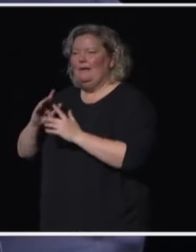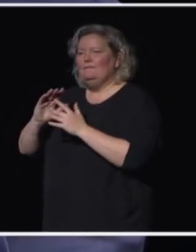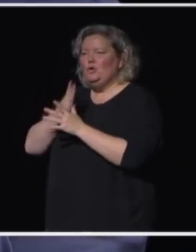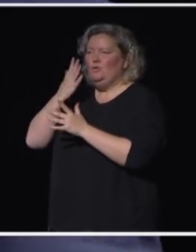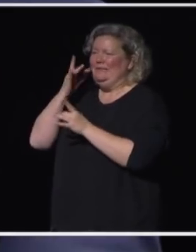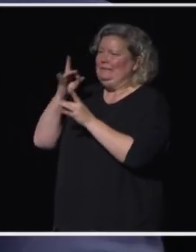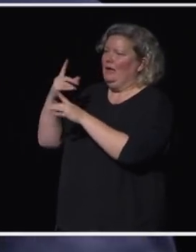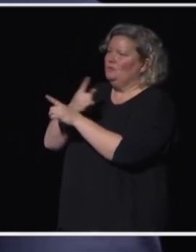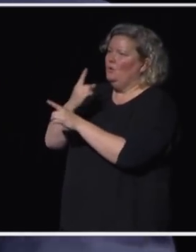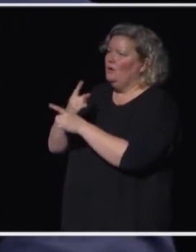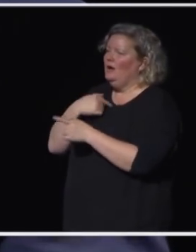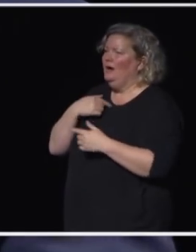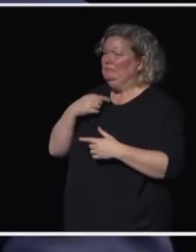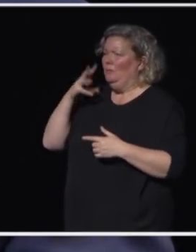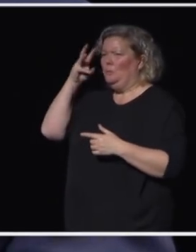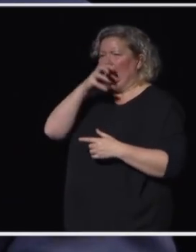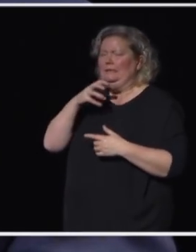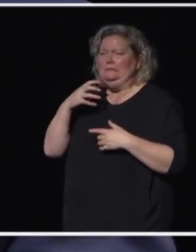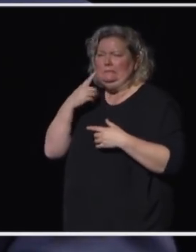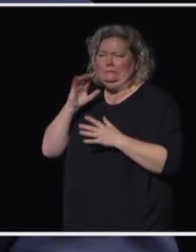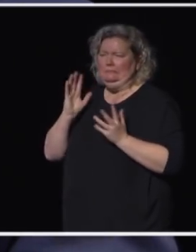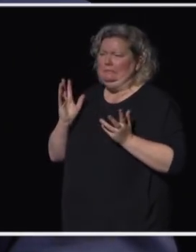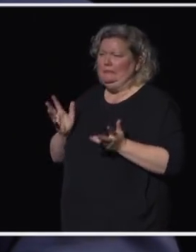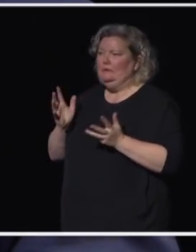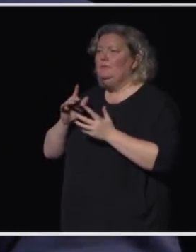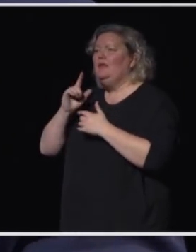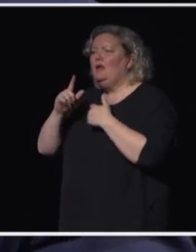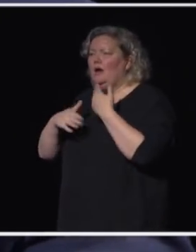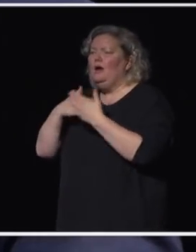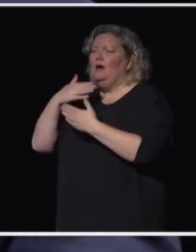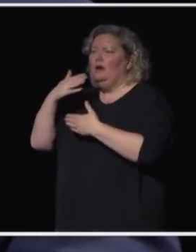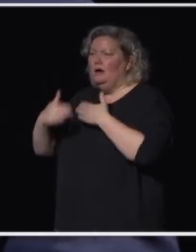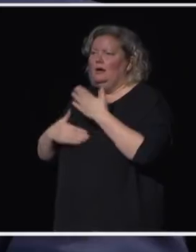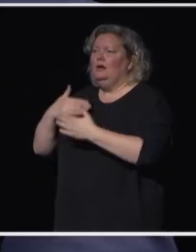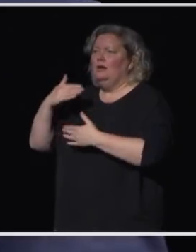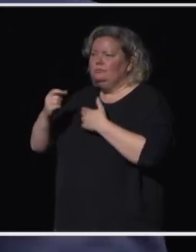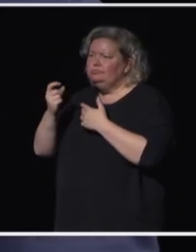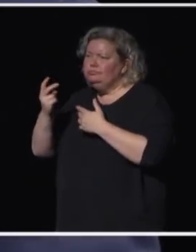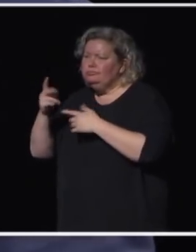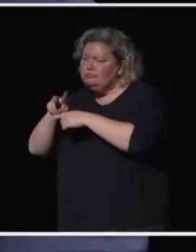You know? And then after a few sessions I finally got it. What she was doing was she was emphasising the physicality